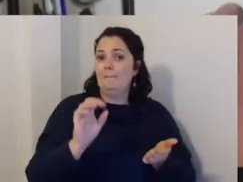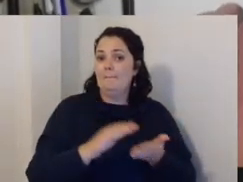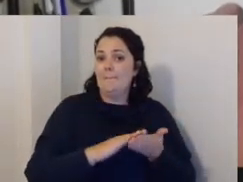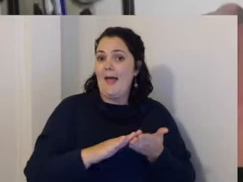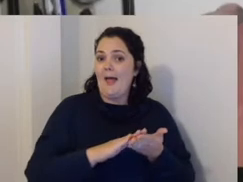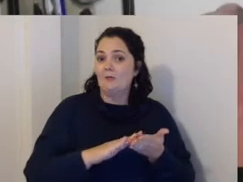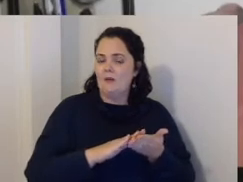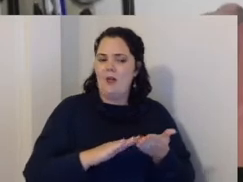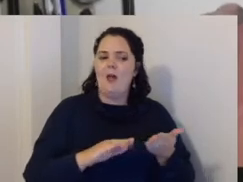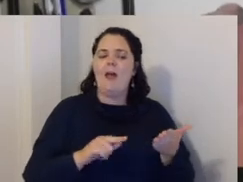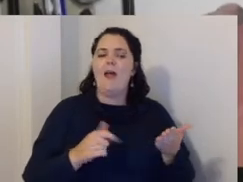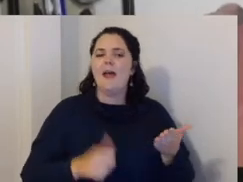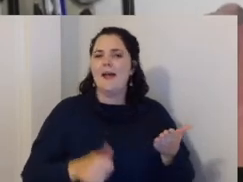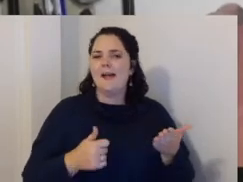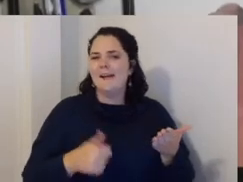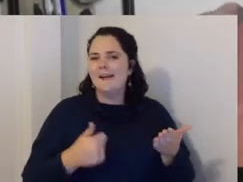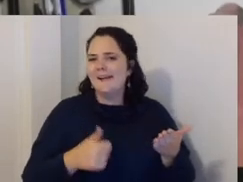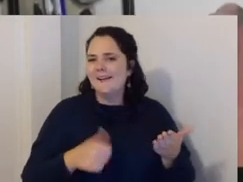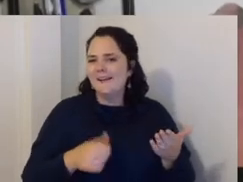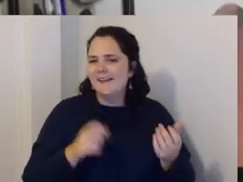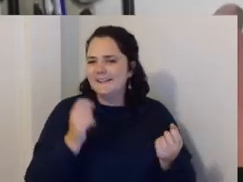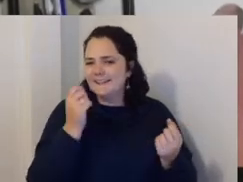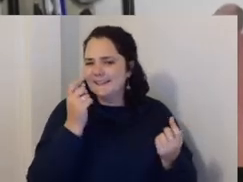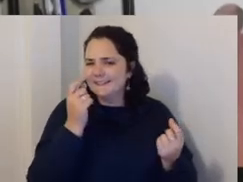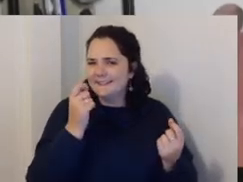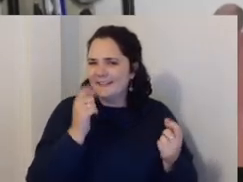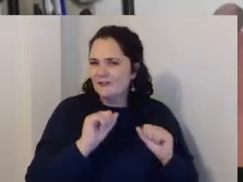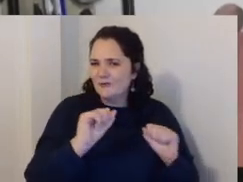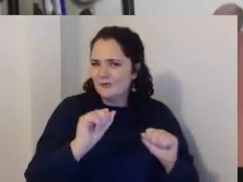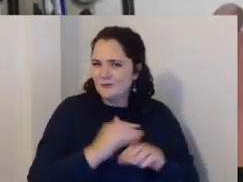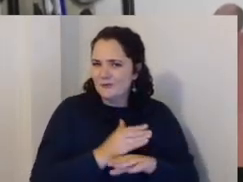how those incisions are working with your uh with your graphite alright so we're going to begin